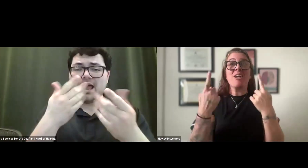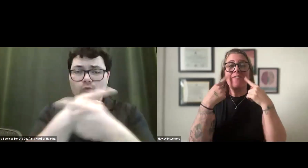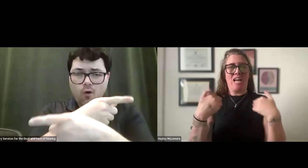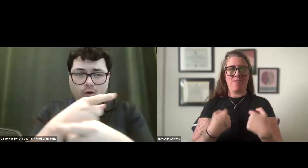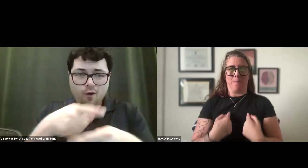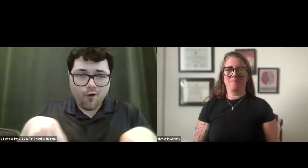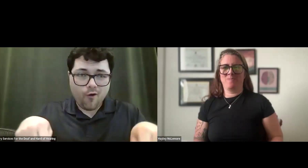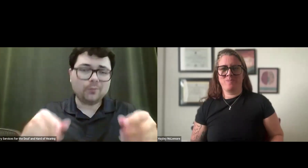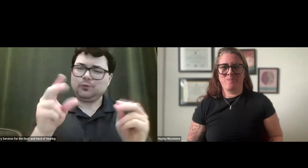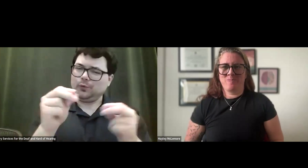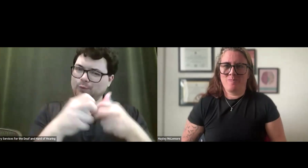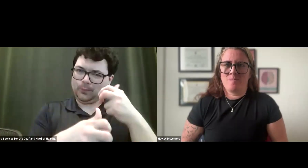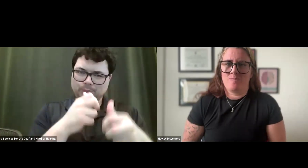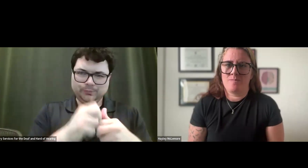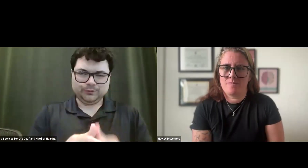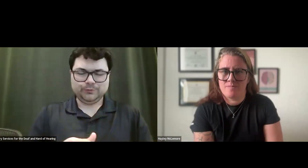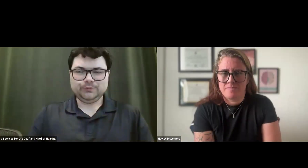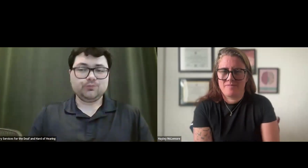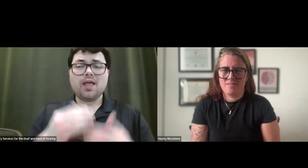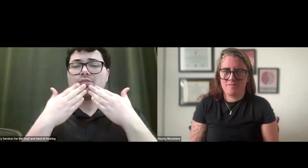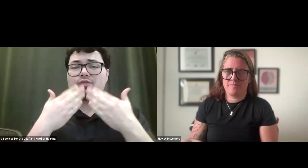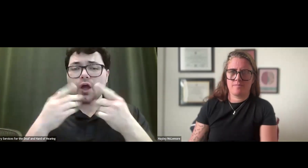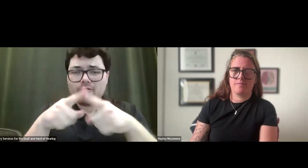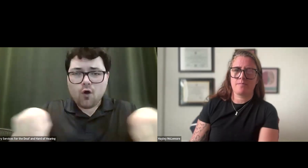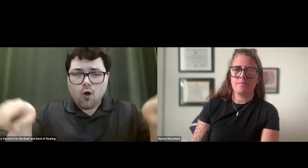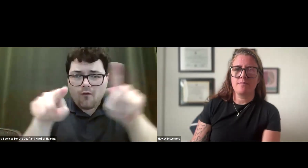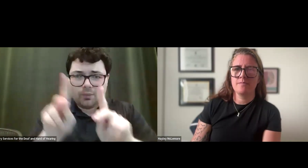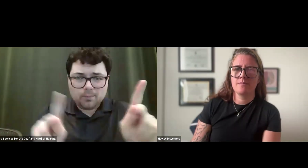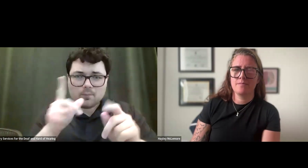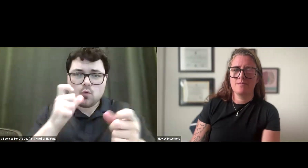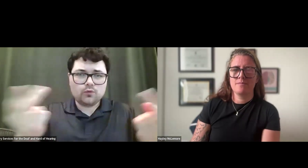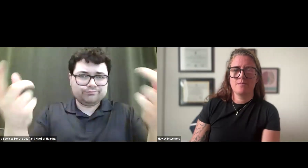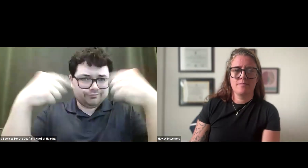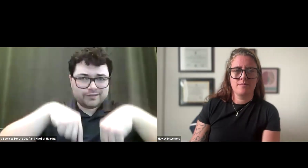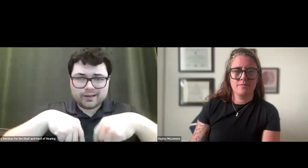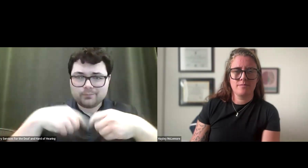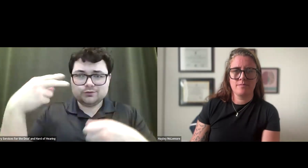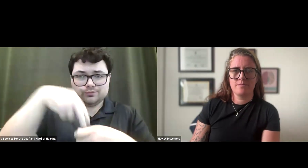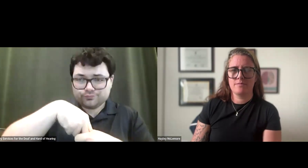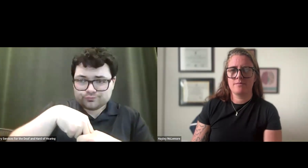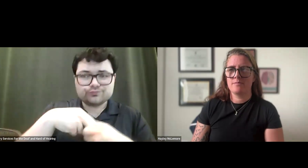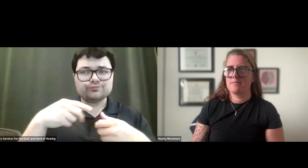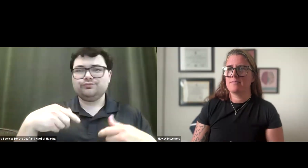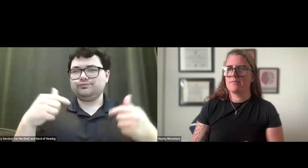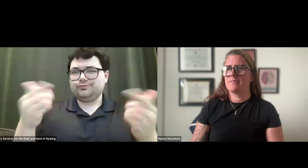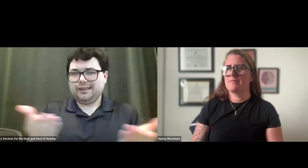[Interpreter for Hayley] Yeah, no problem. Thank you for having me. I'm so happy to be here. [Interpreter for Daniel] Oh my gosh, absolutely. No--no problem. And thank you so much to our audience for being here today